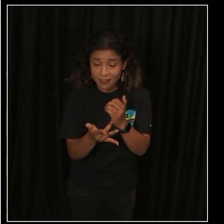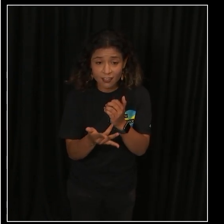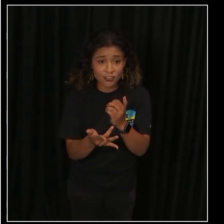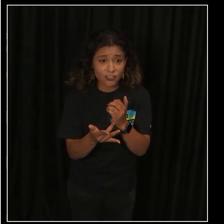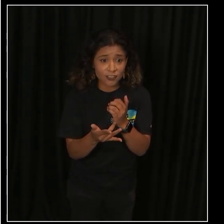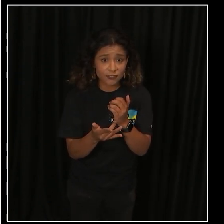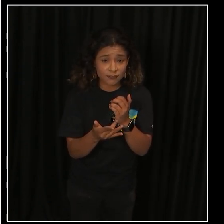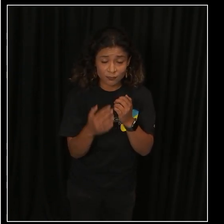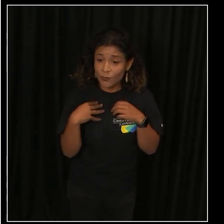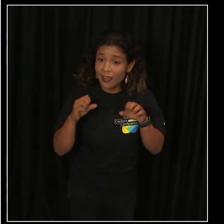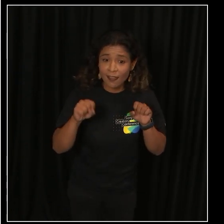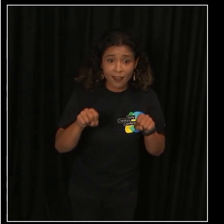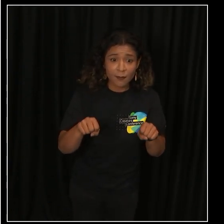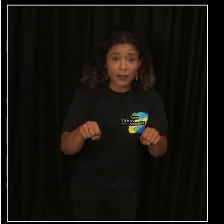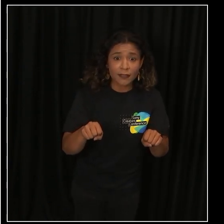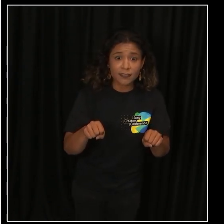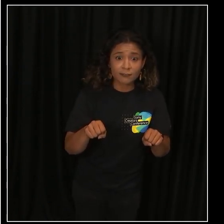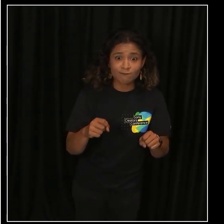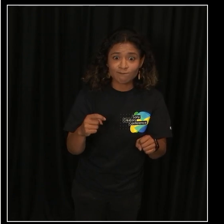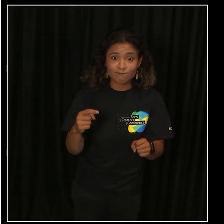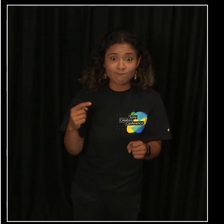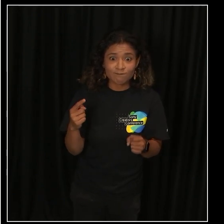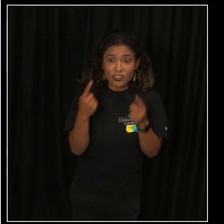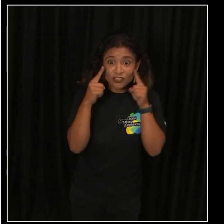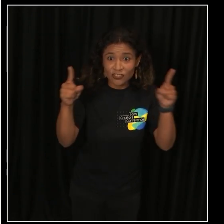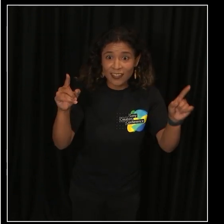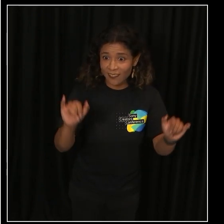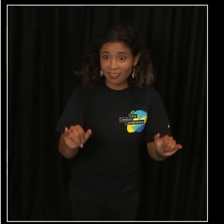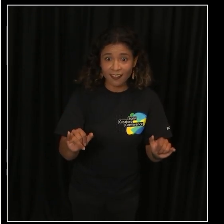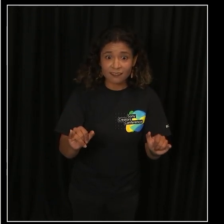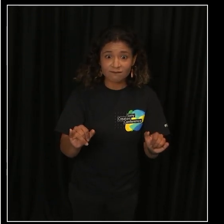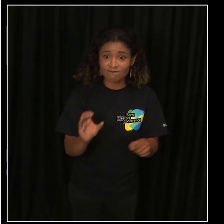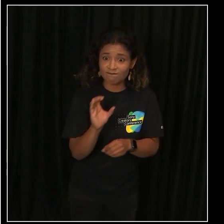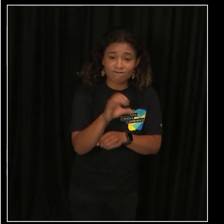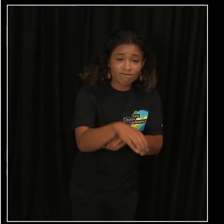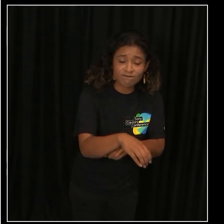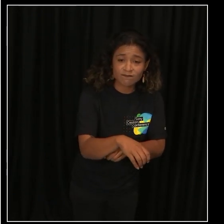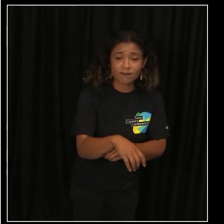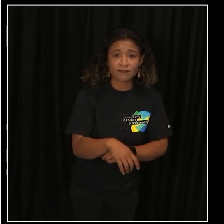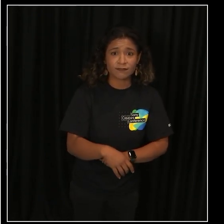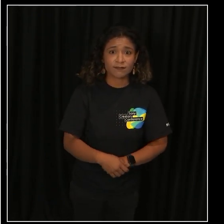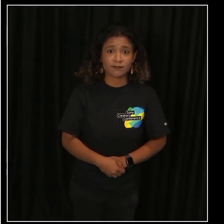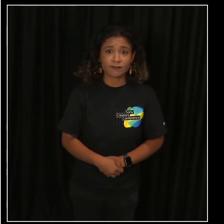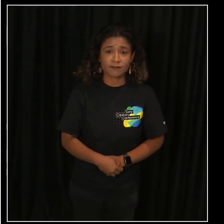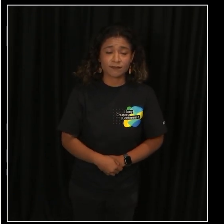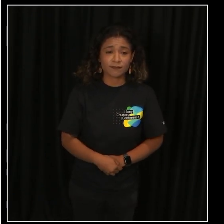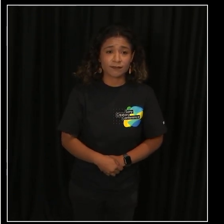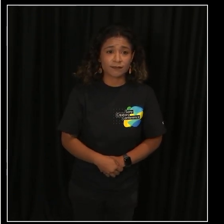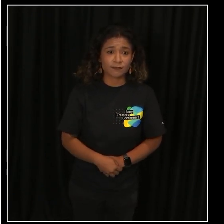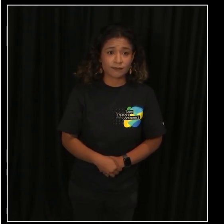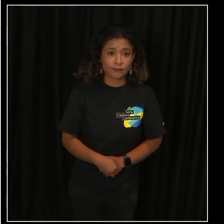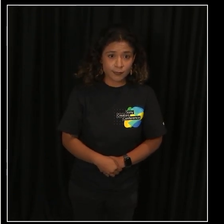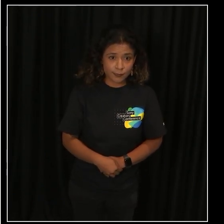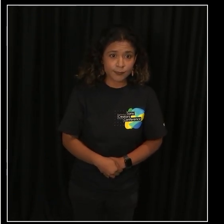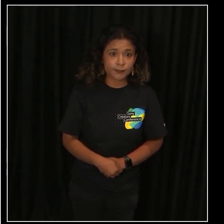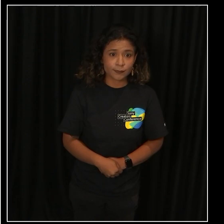we were able to achieve this. This slide will present a our